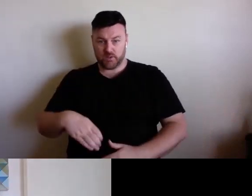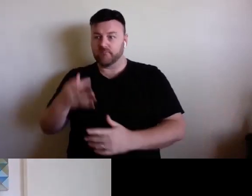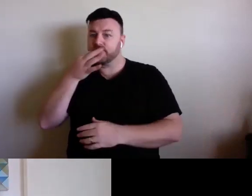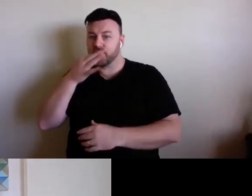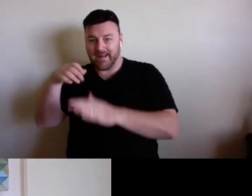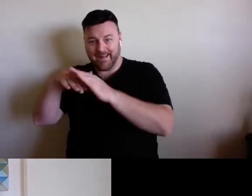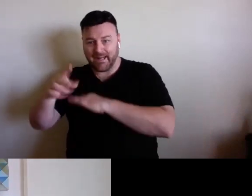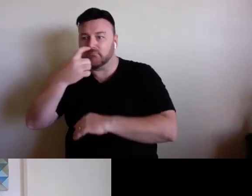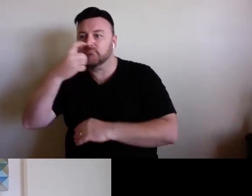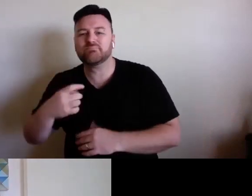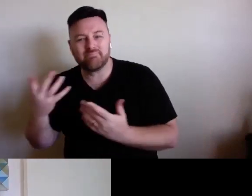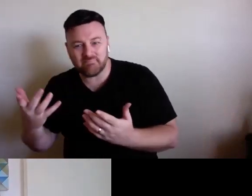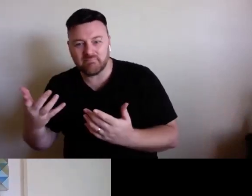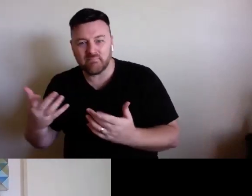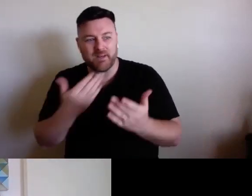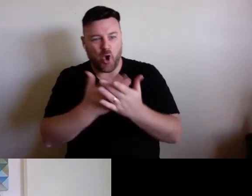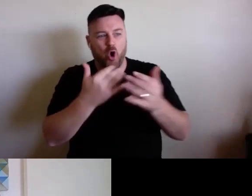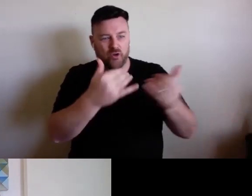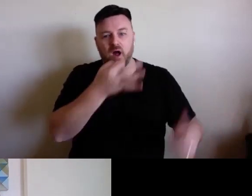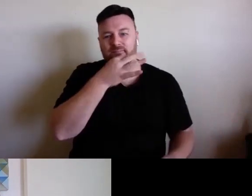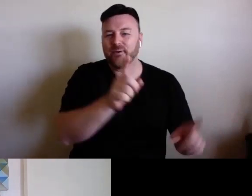often what's exciting is where those two things can come together. So if